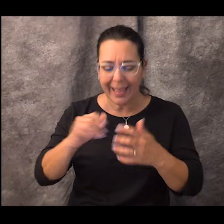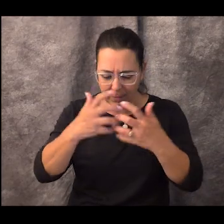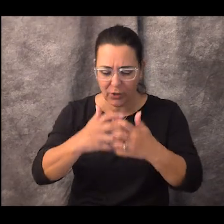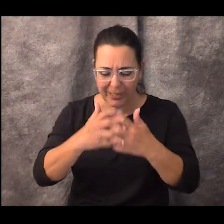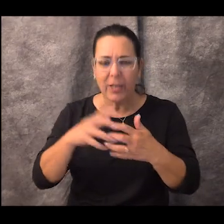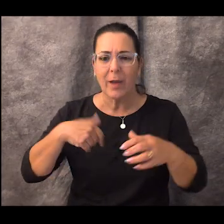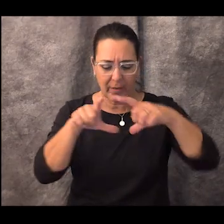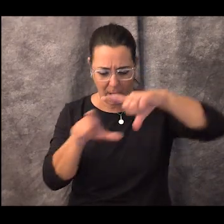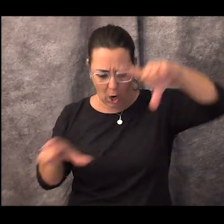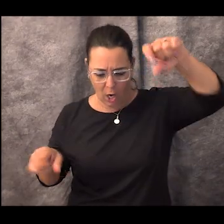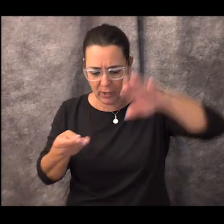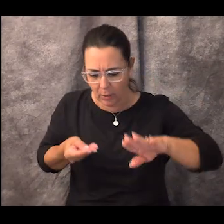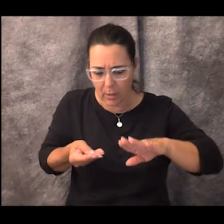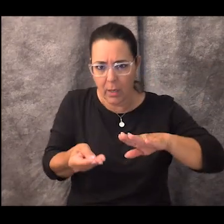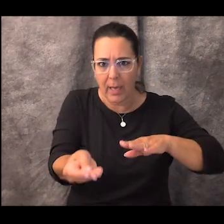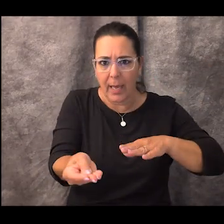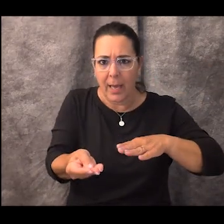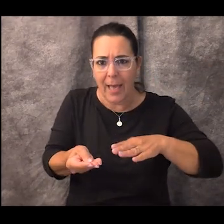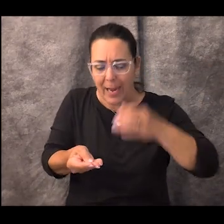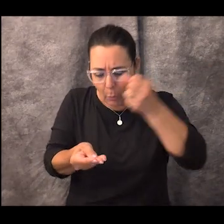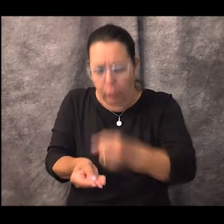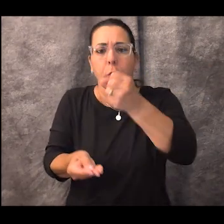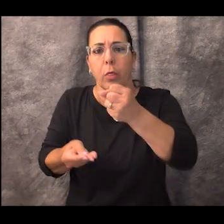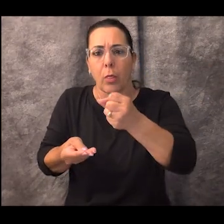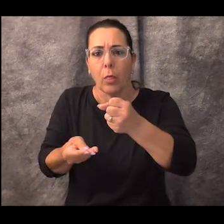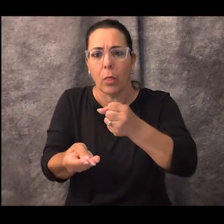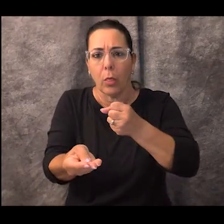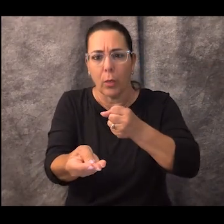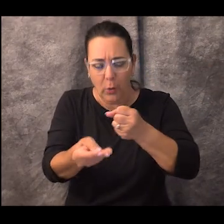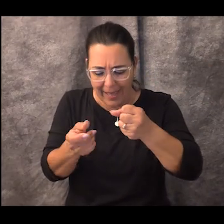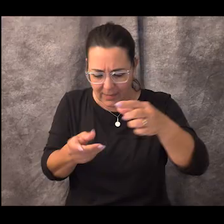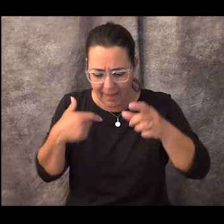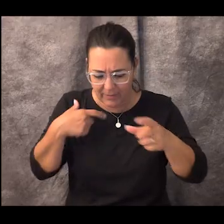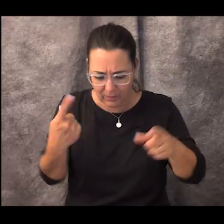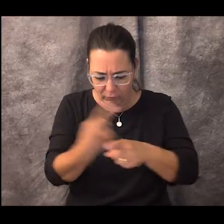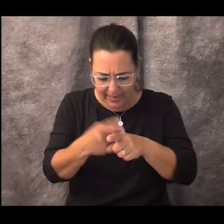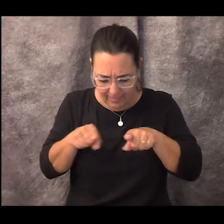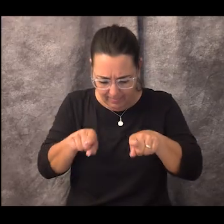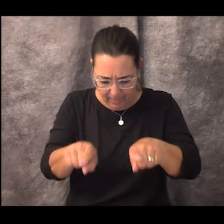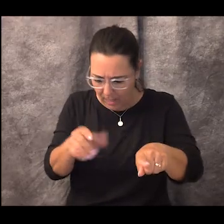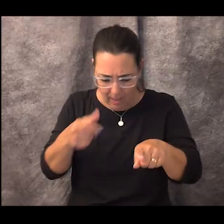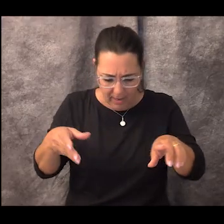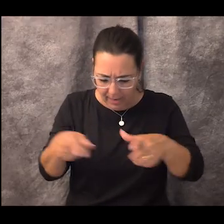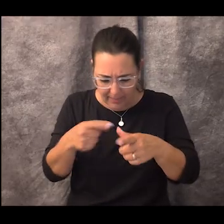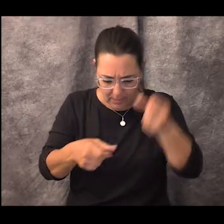(Michelle) It's wild to think about in retrospect where you'd have to have the card, you had to like line it up, right? (Eric) Right, right. (Michelle) Like you might not be punching the right person.